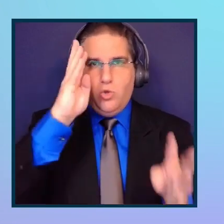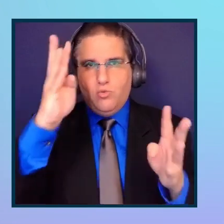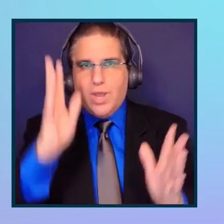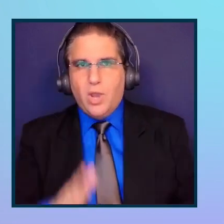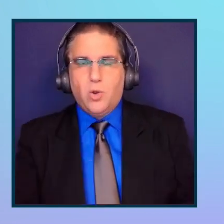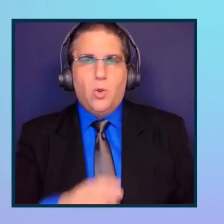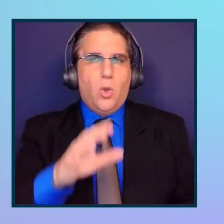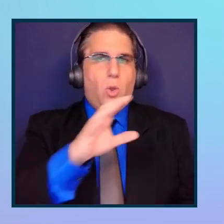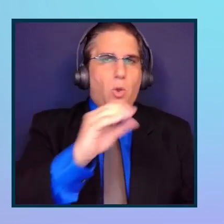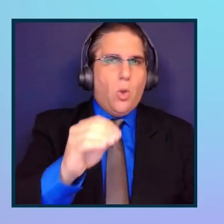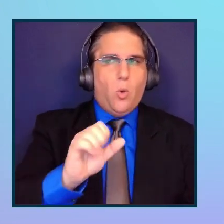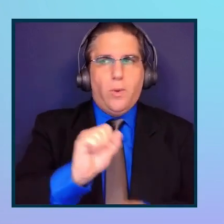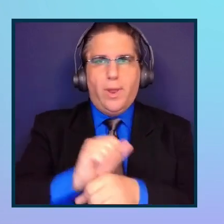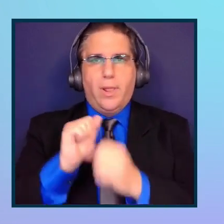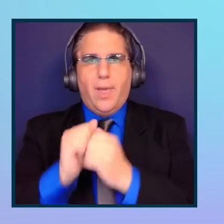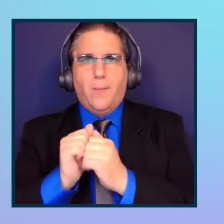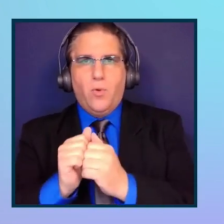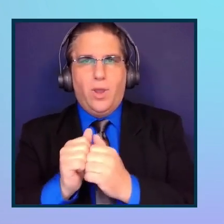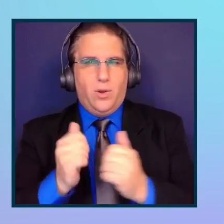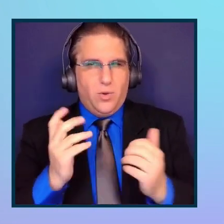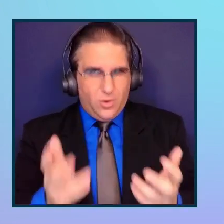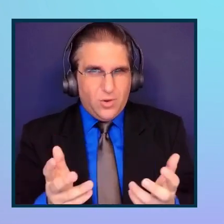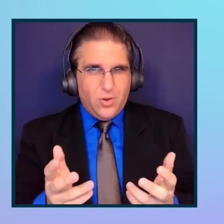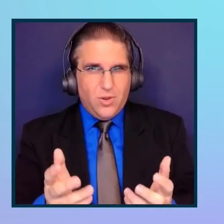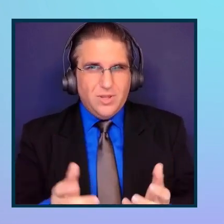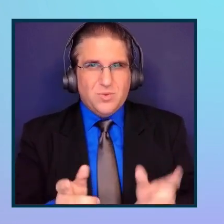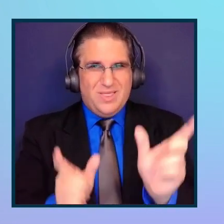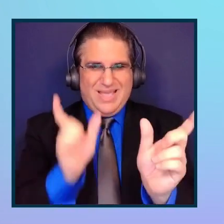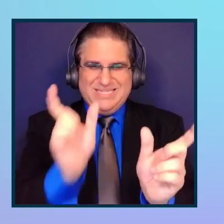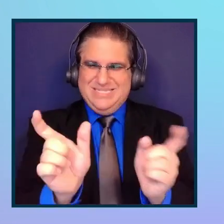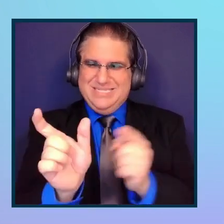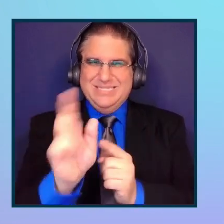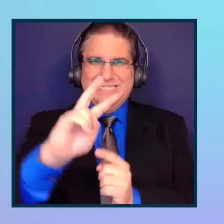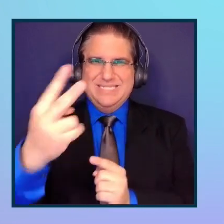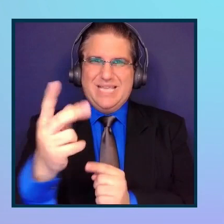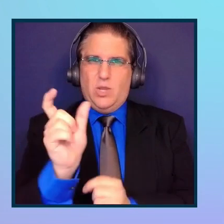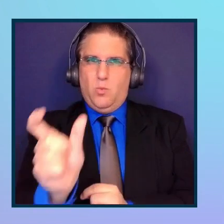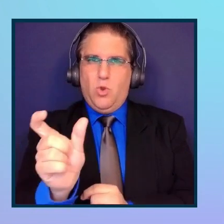And this is really important because we need to understand,